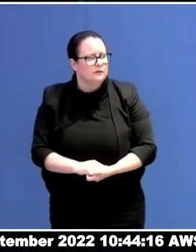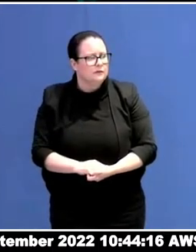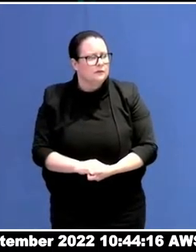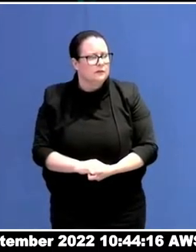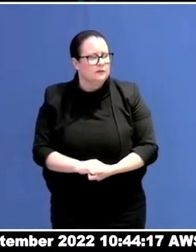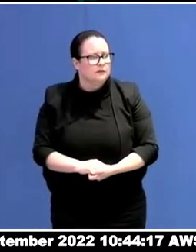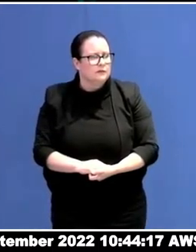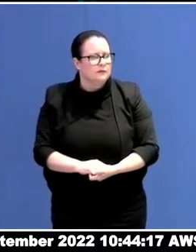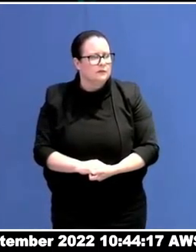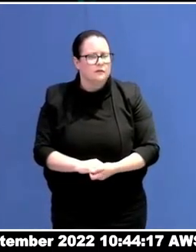That's at 44.